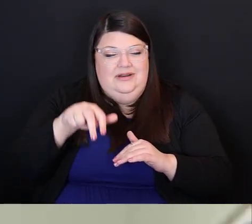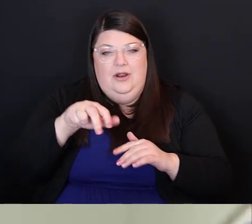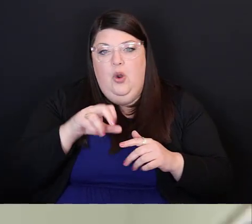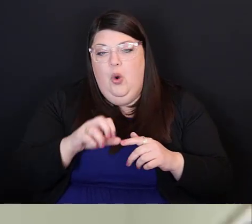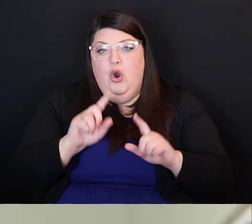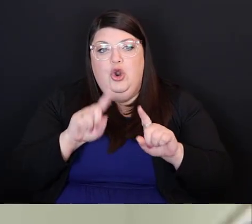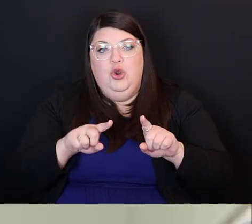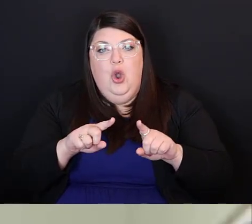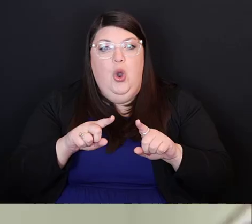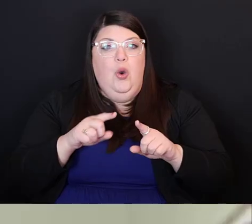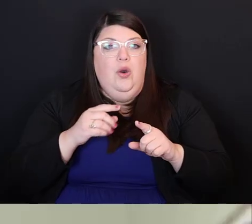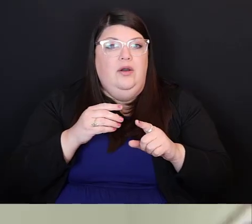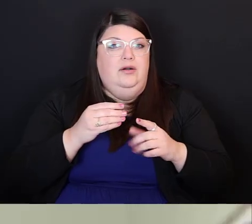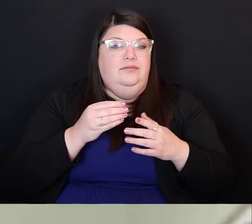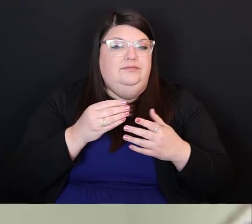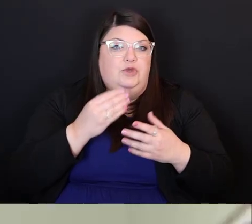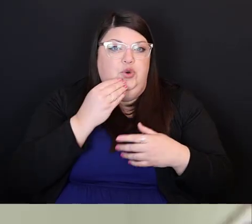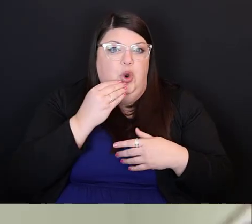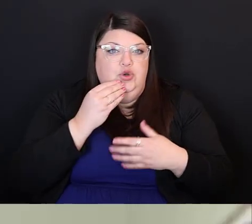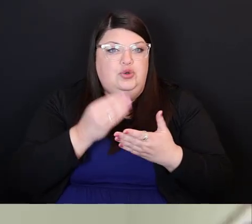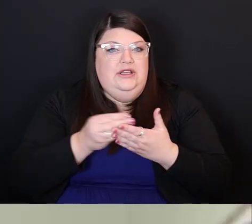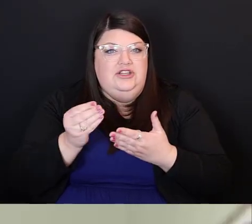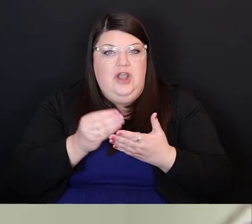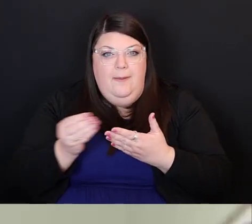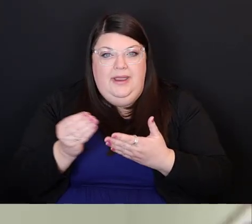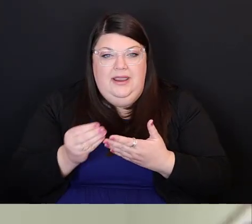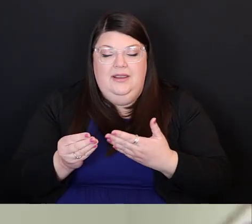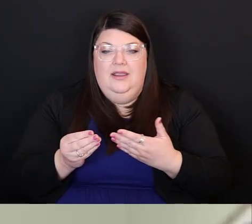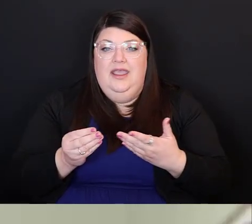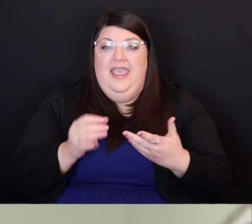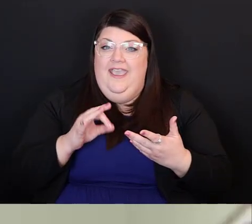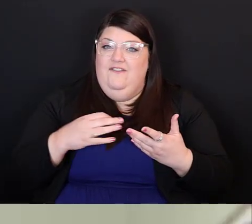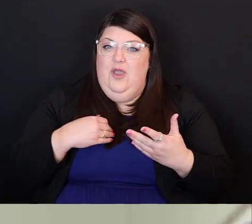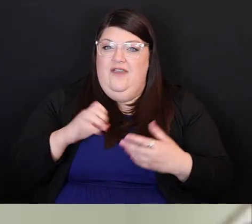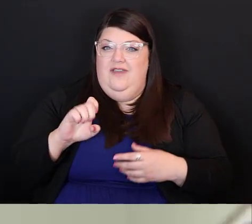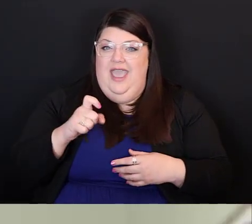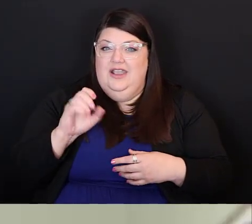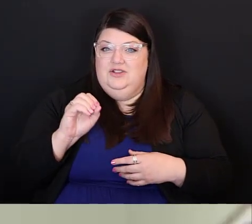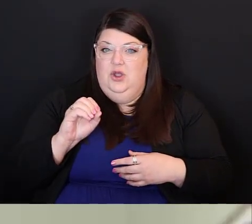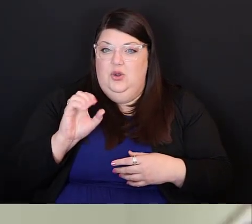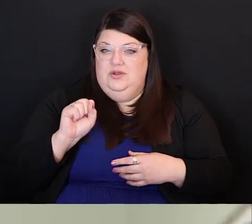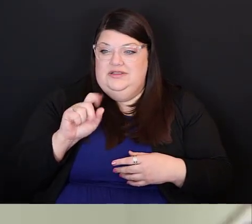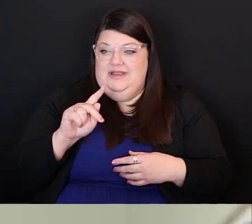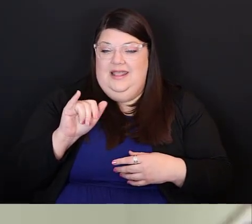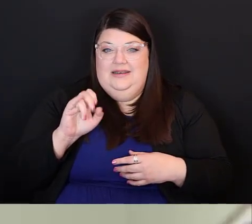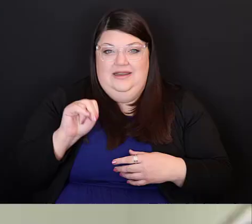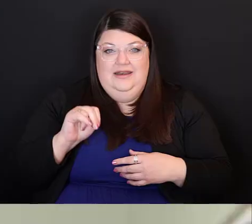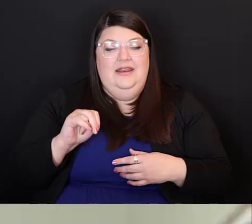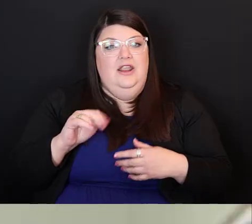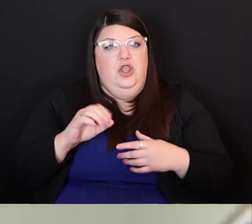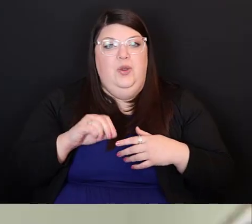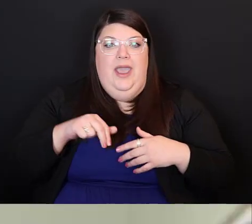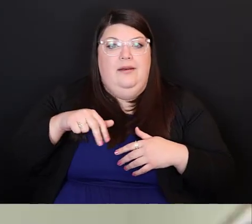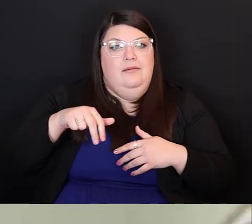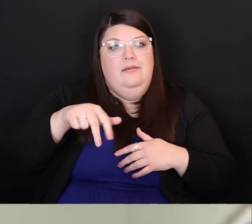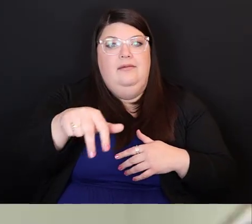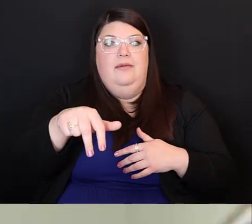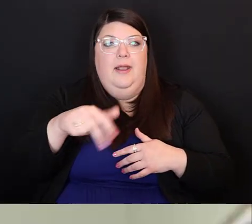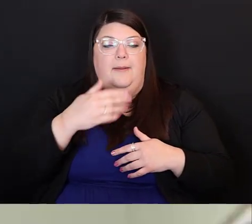If you have an exo suit like this, you don't have to always rely on food delivery. You can go out and get your own groceries, see your own friends.